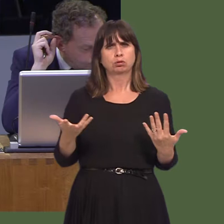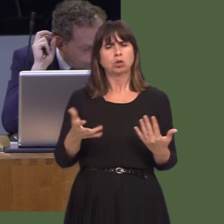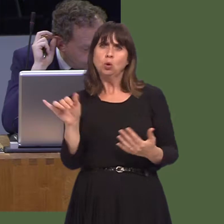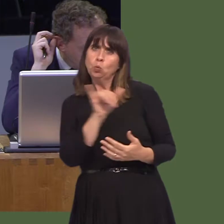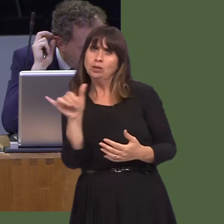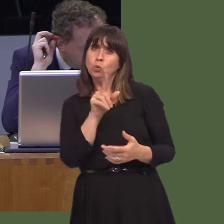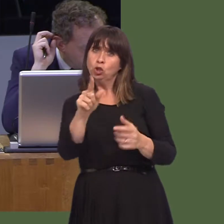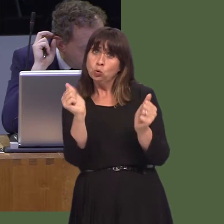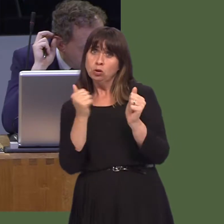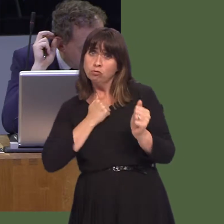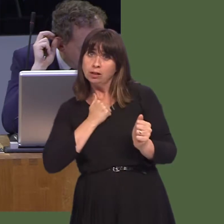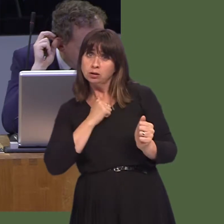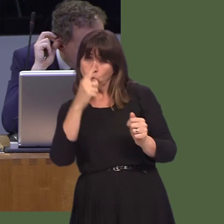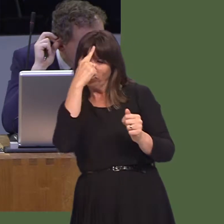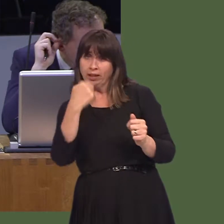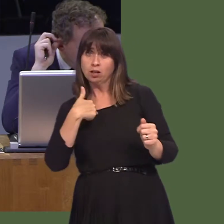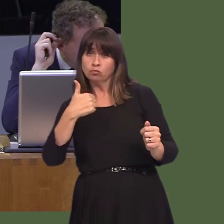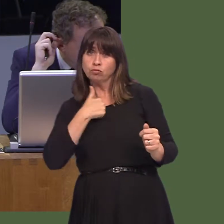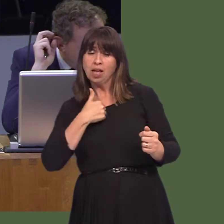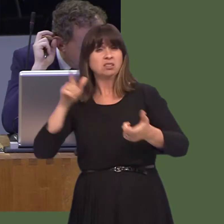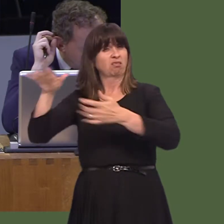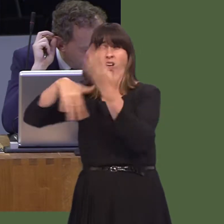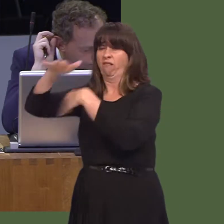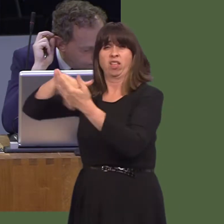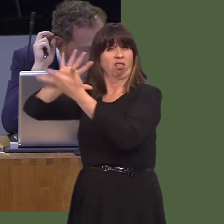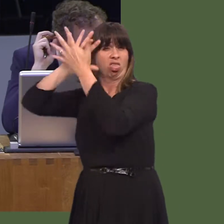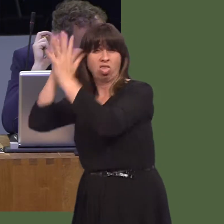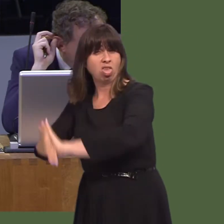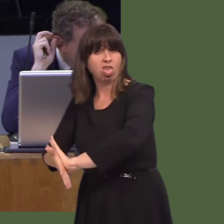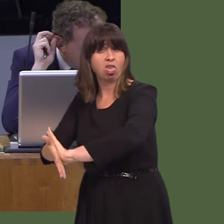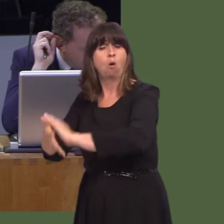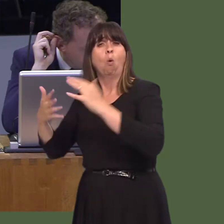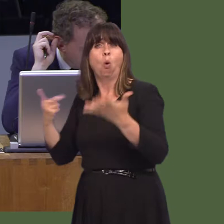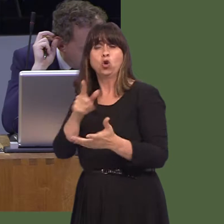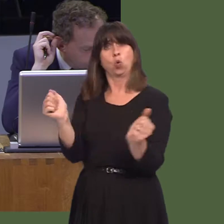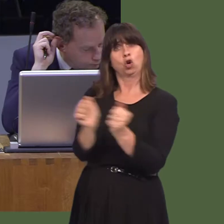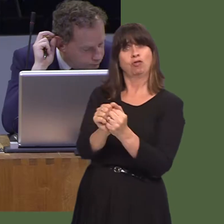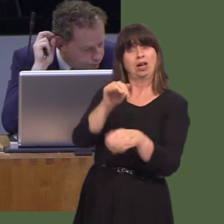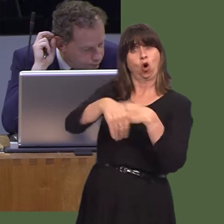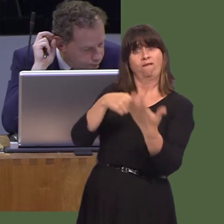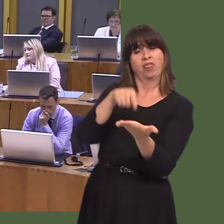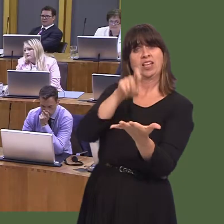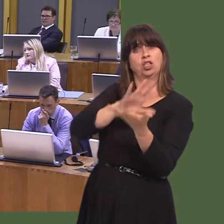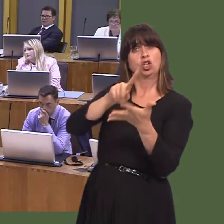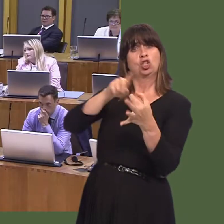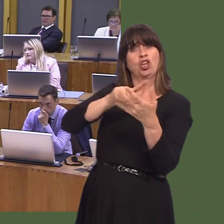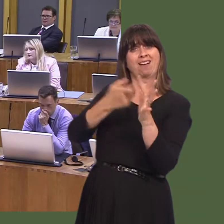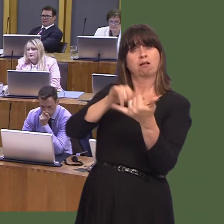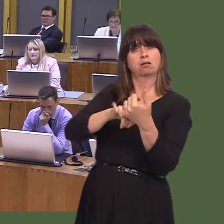agree with me that it's such a shambolic deal that it's back to the drawing board? Carwyn Jones AM: I don't agree with either.